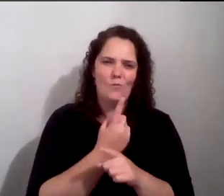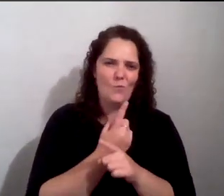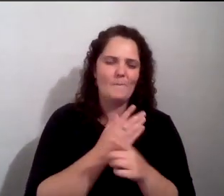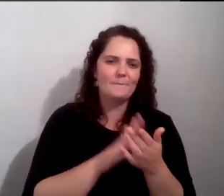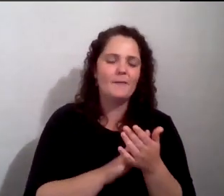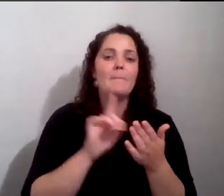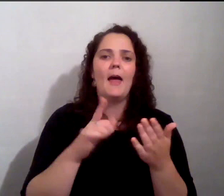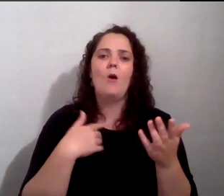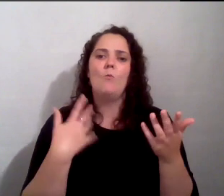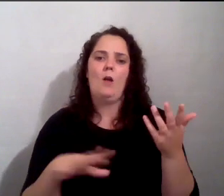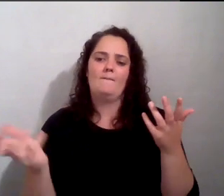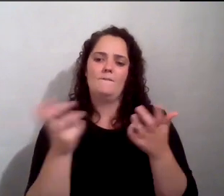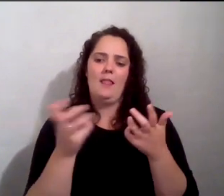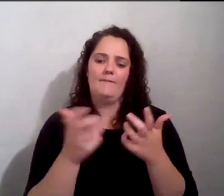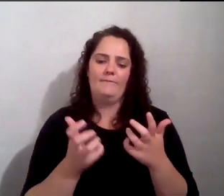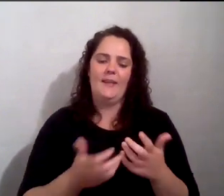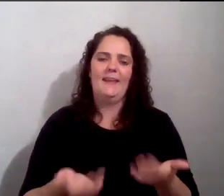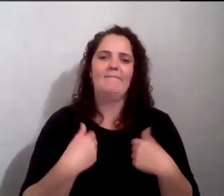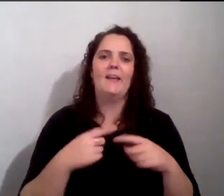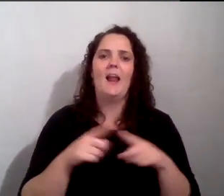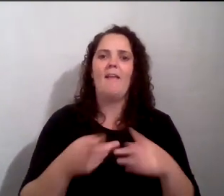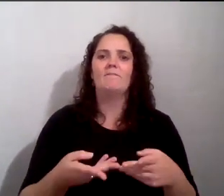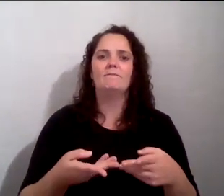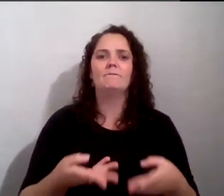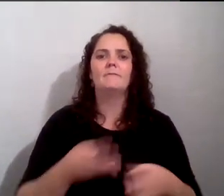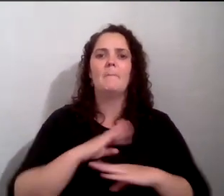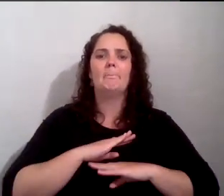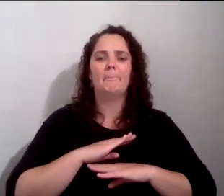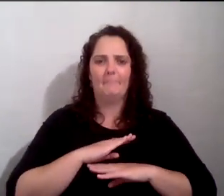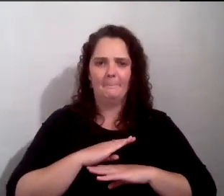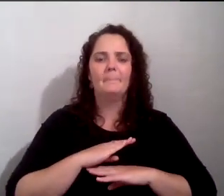other hand wanting to sort of bring them together to create a fuller sense.